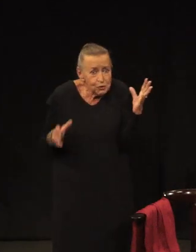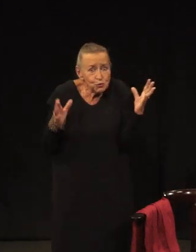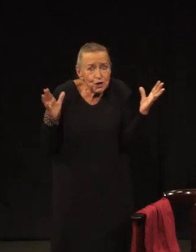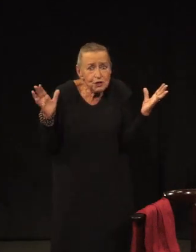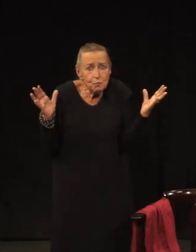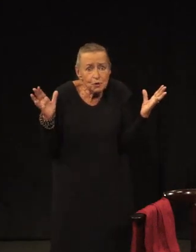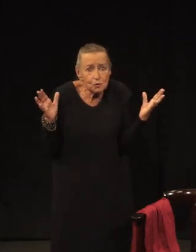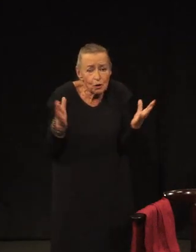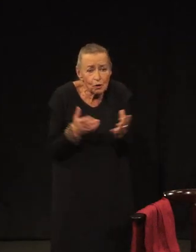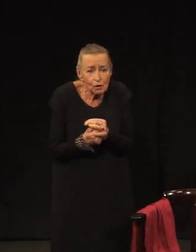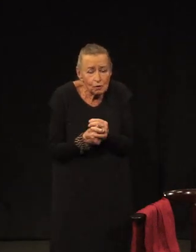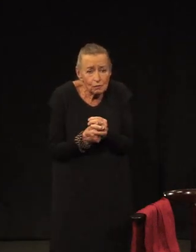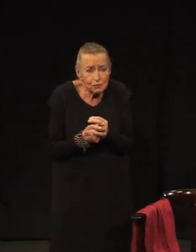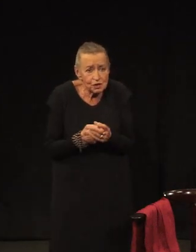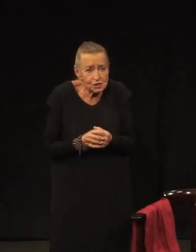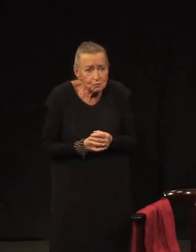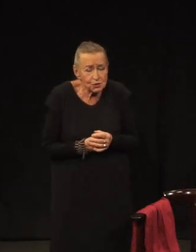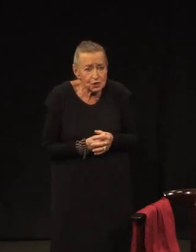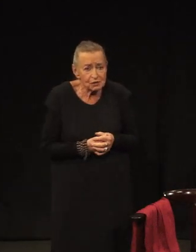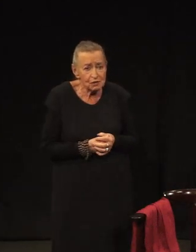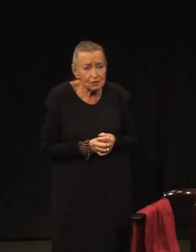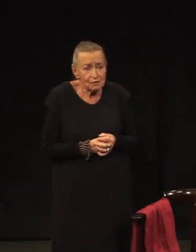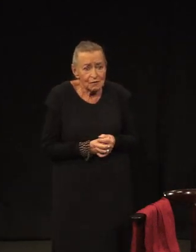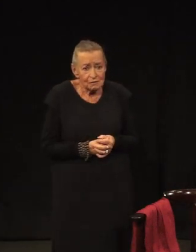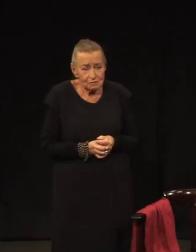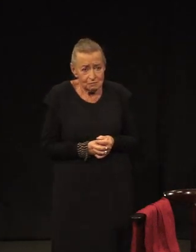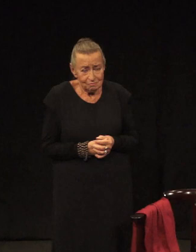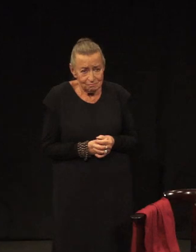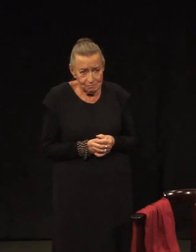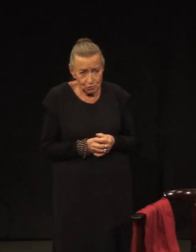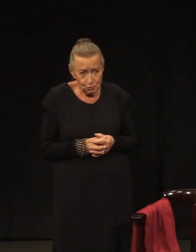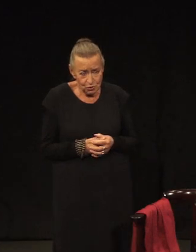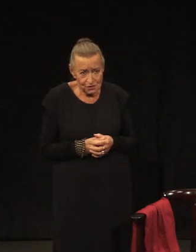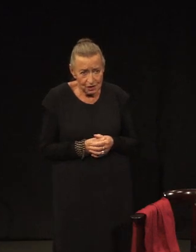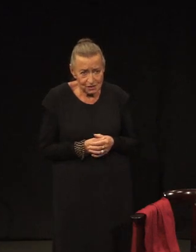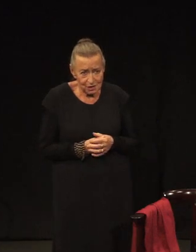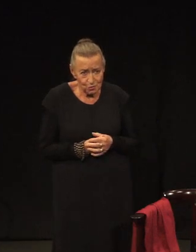but she was gone. Confused, and heart a-thump,